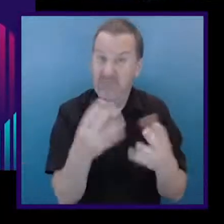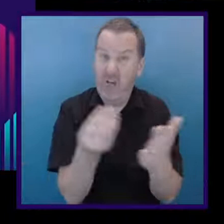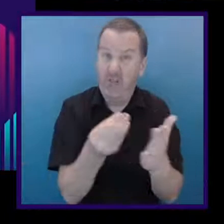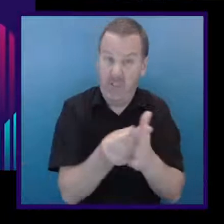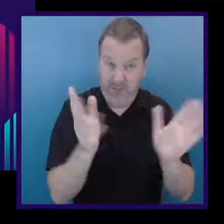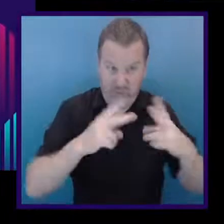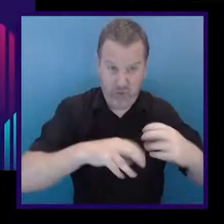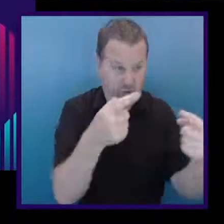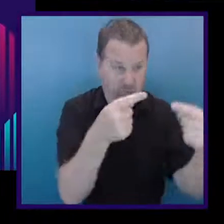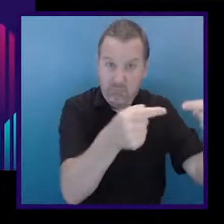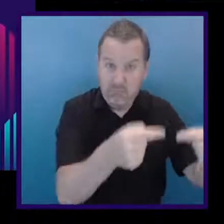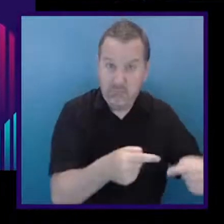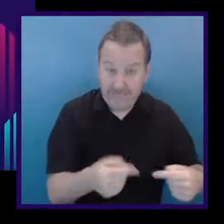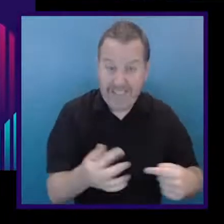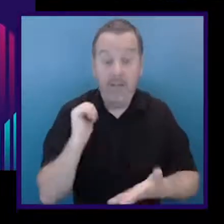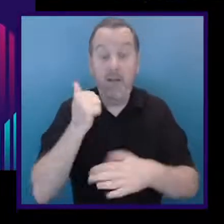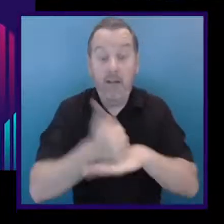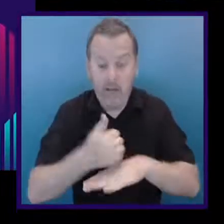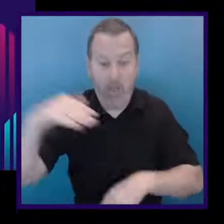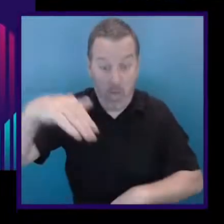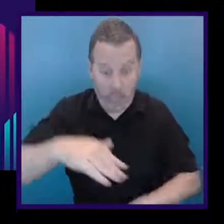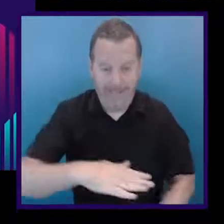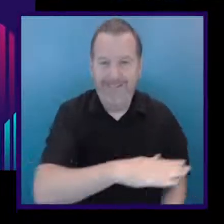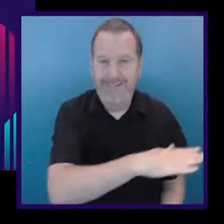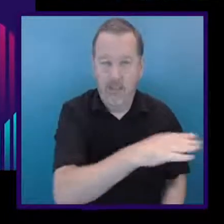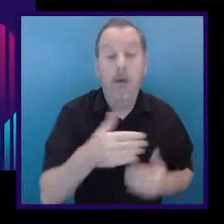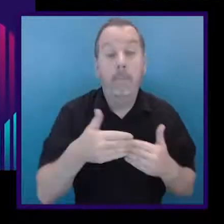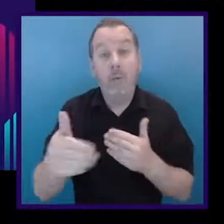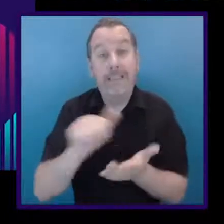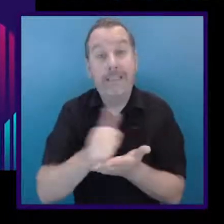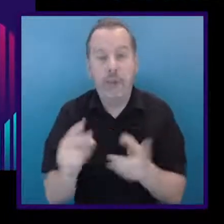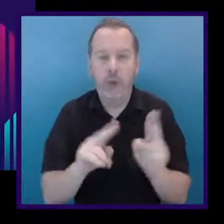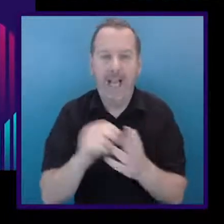At post 16 we should have a languages premium or there is a financial incentive, either